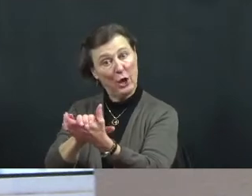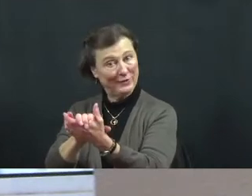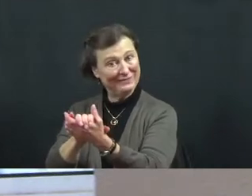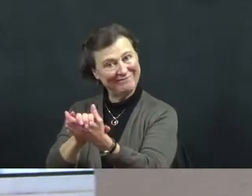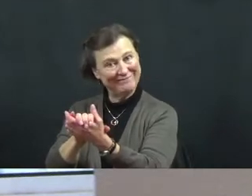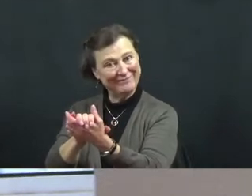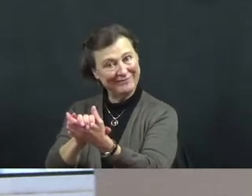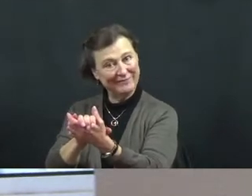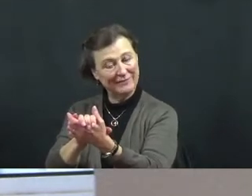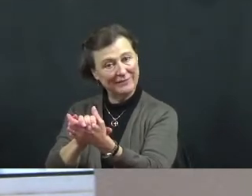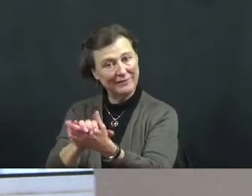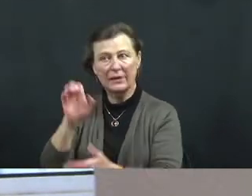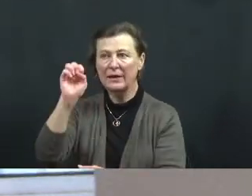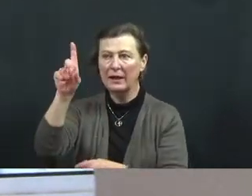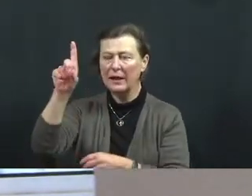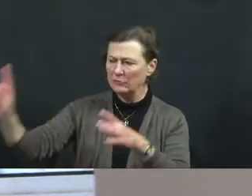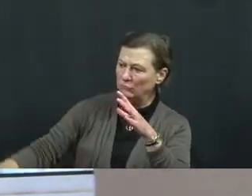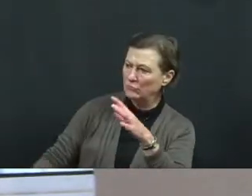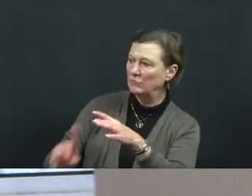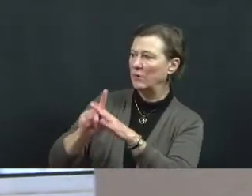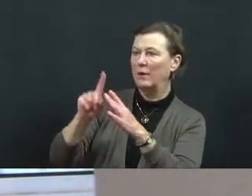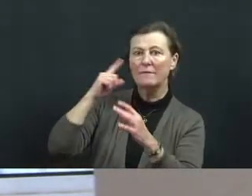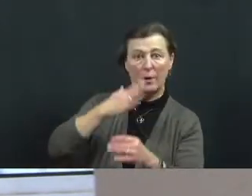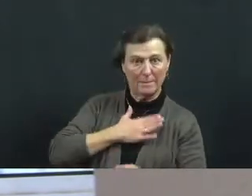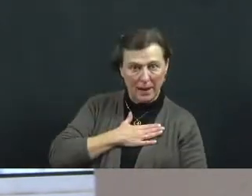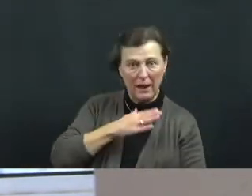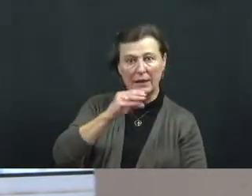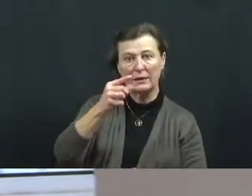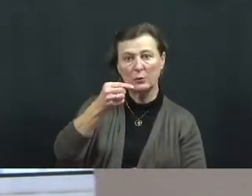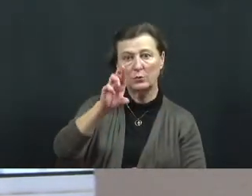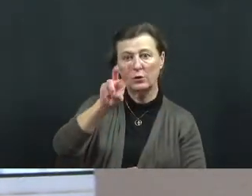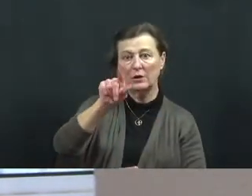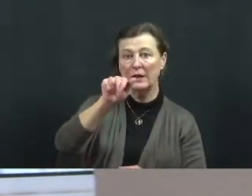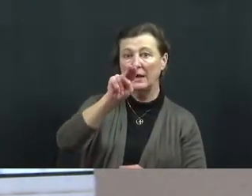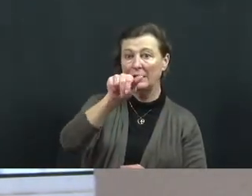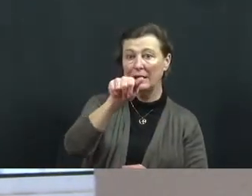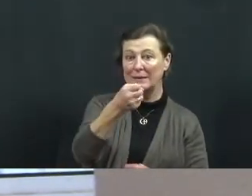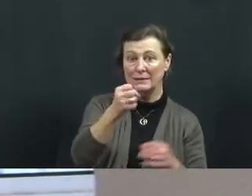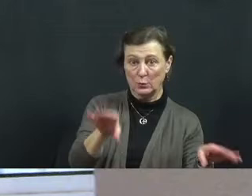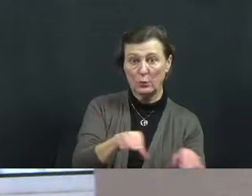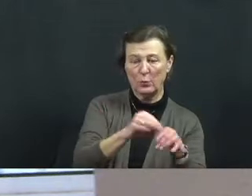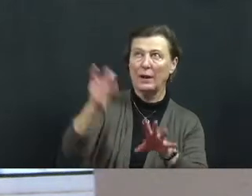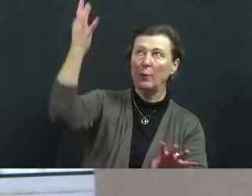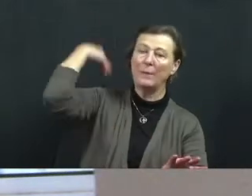When Ed showed up for my and Gordona's wedding back in 1988.